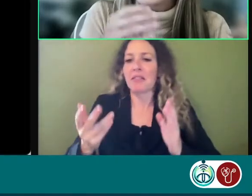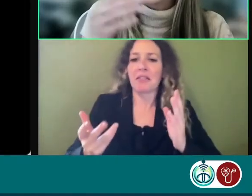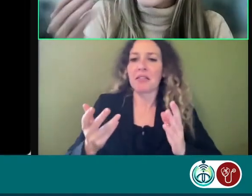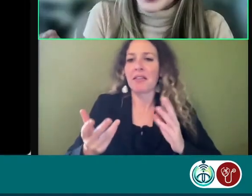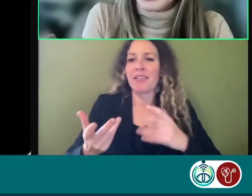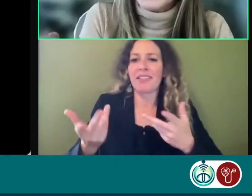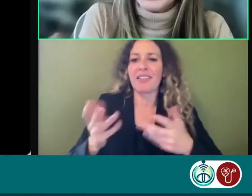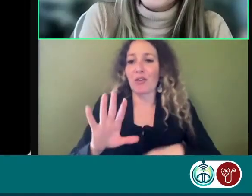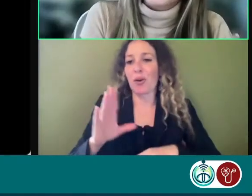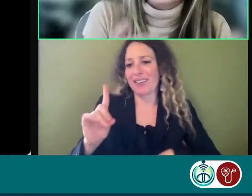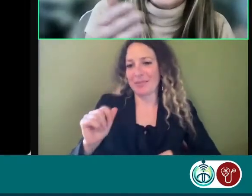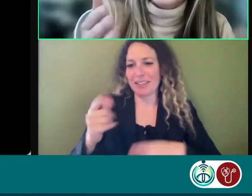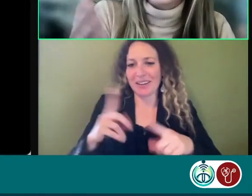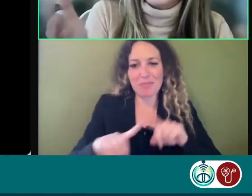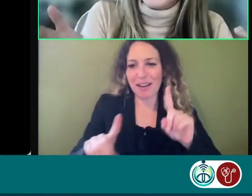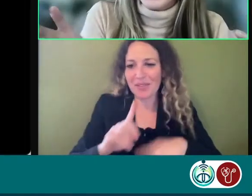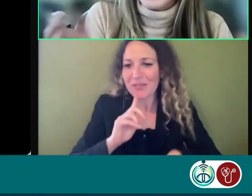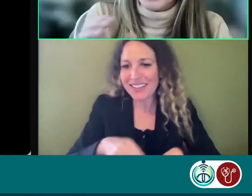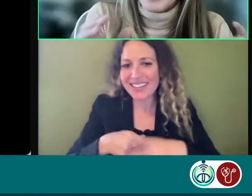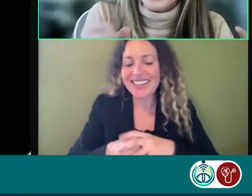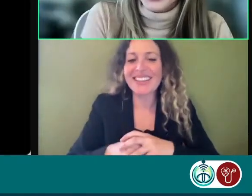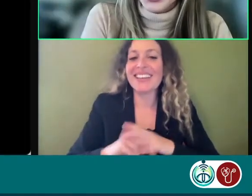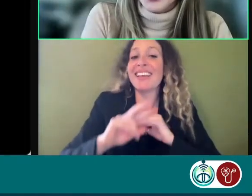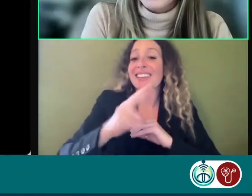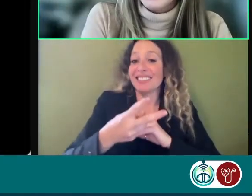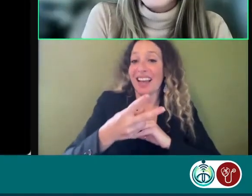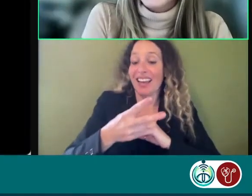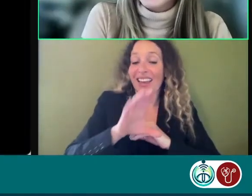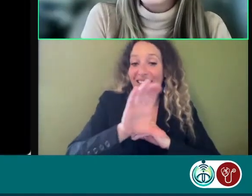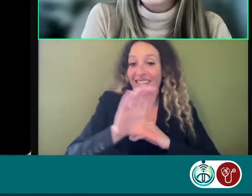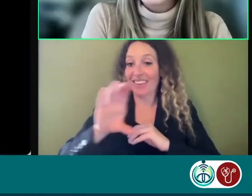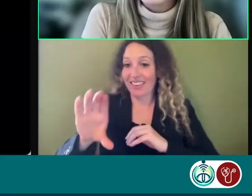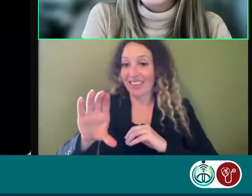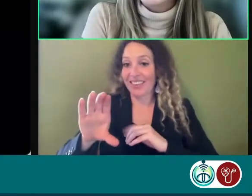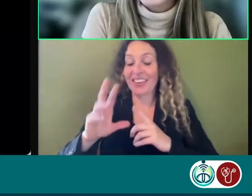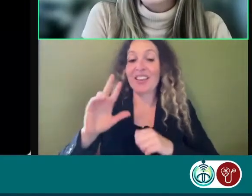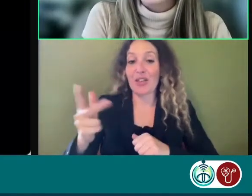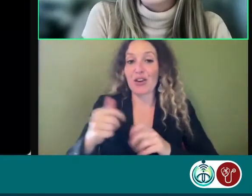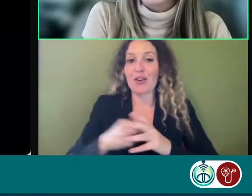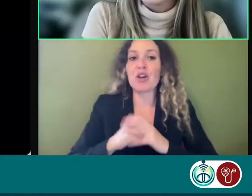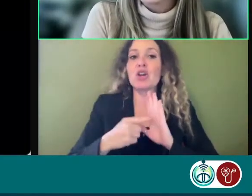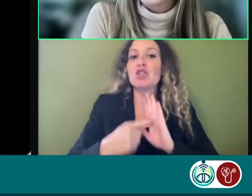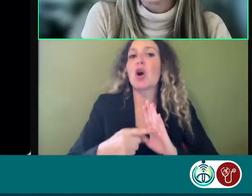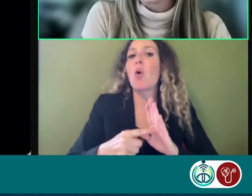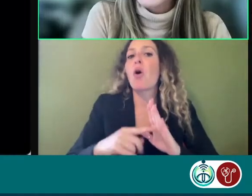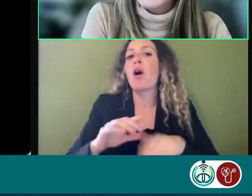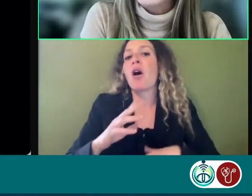But in reality, which the second and the third graphic show, is that autism is much more complex